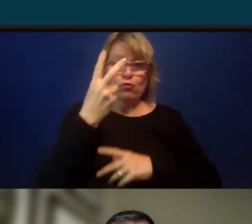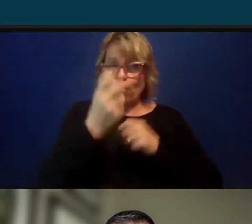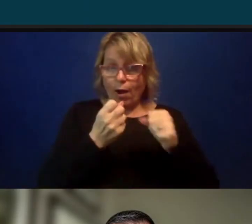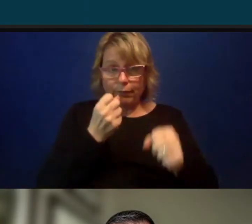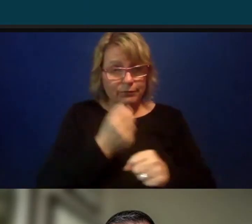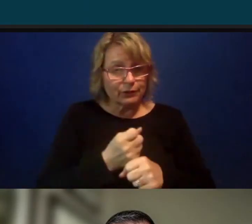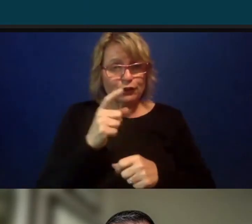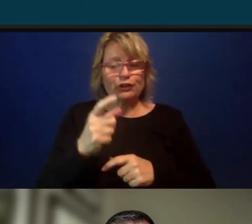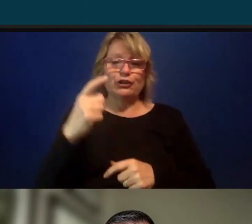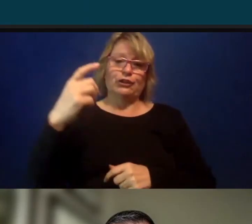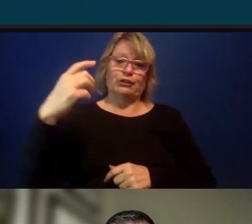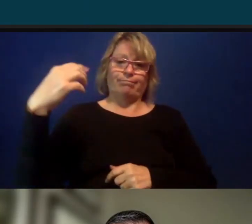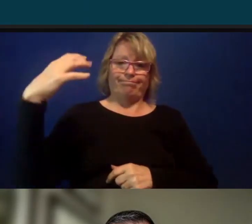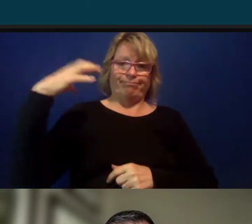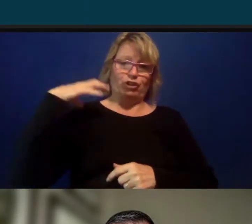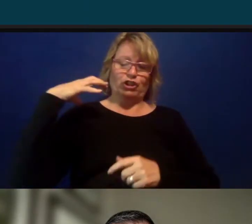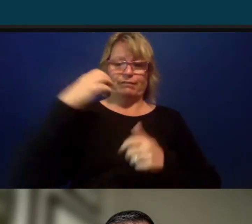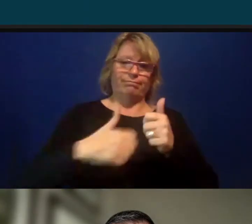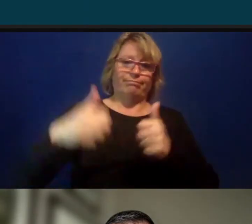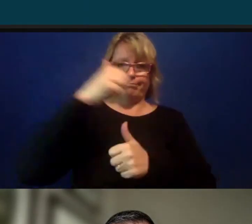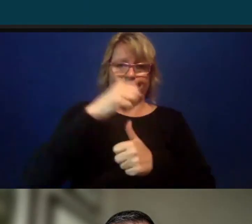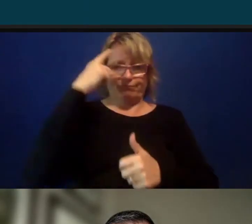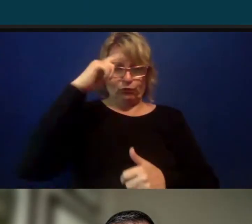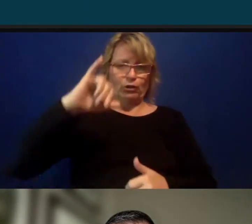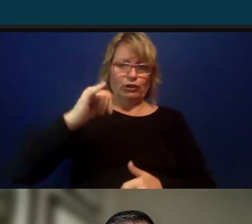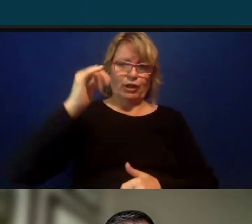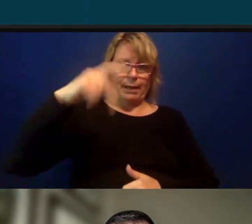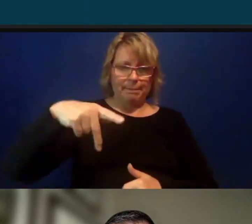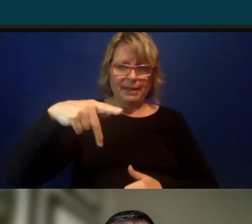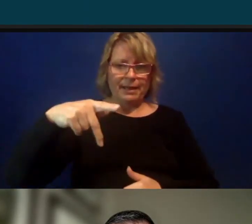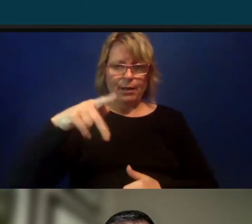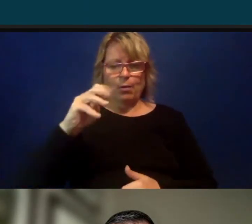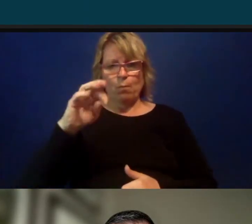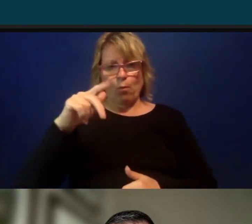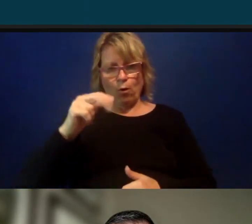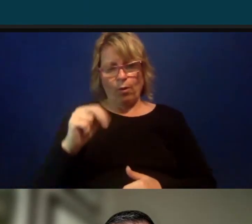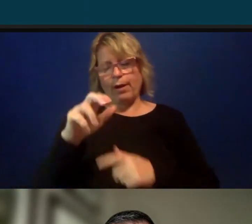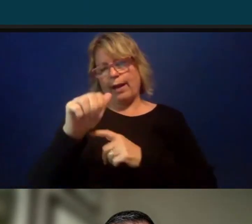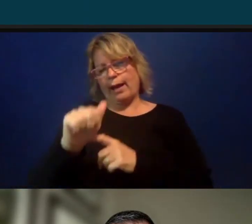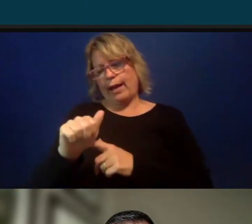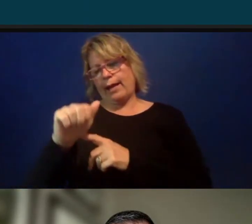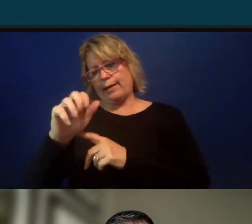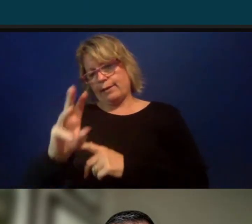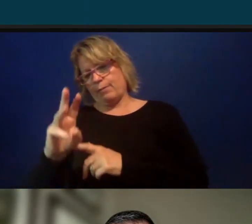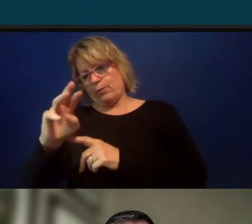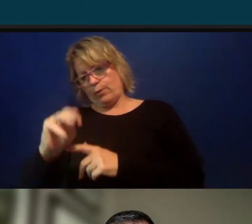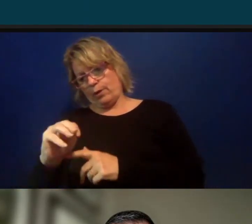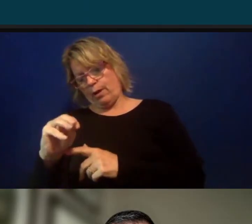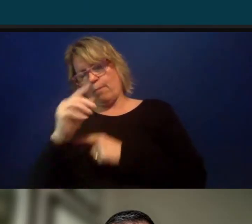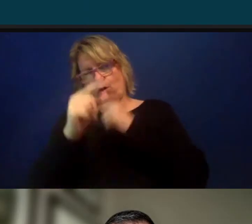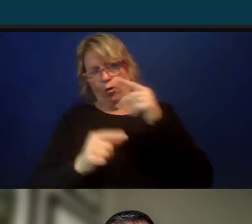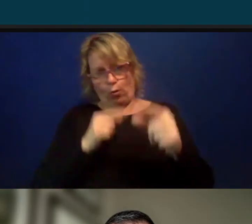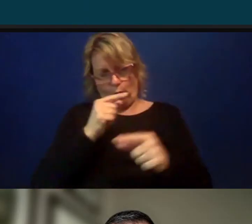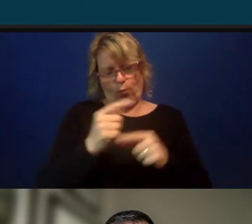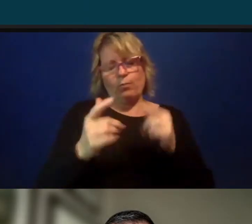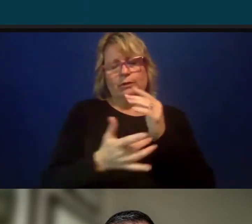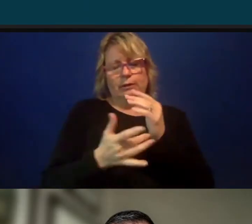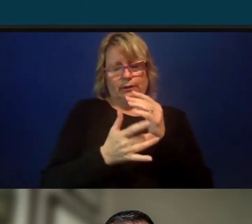Chief Technology Officer for JP Morgan's AWM's Global Technology Infrastructure Initiatives,